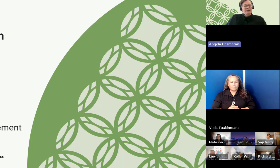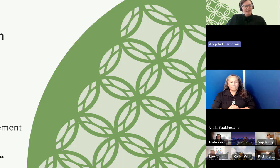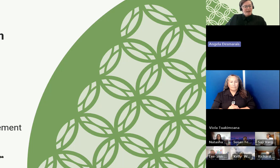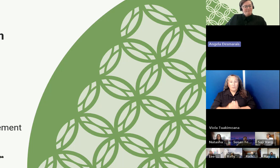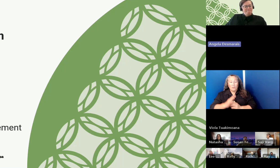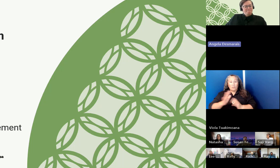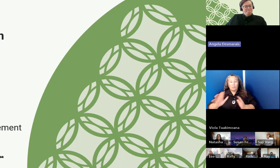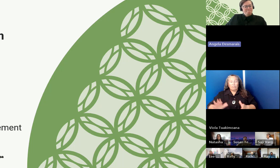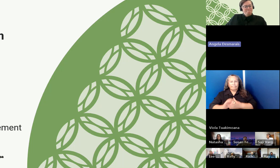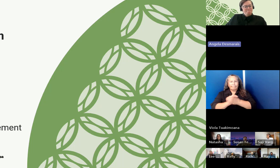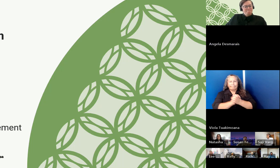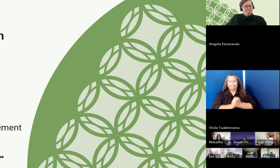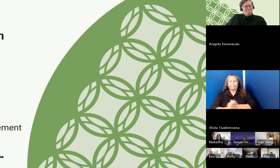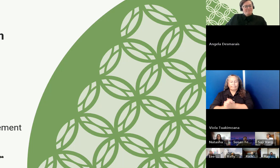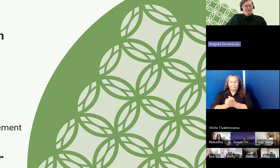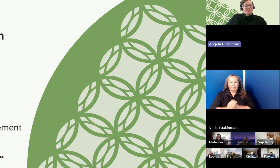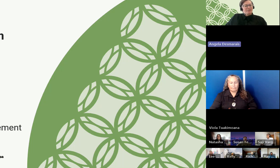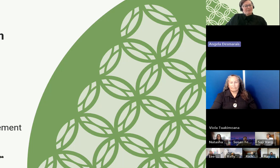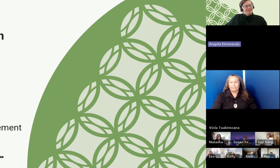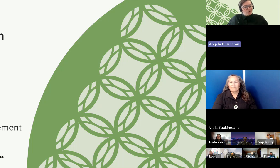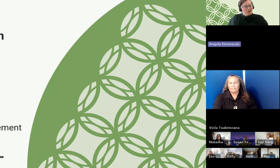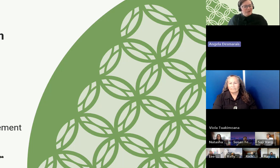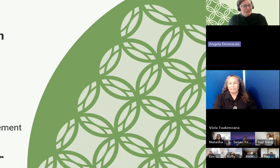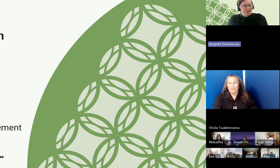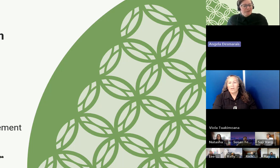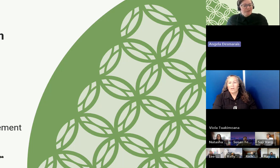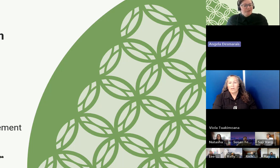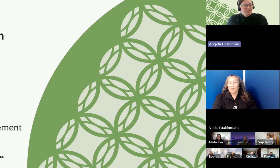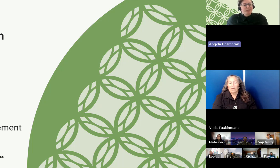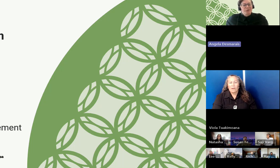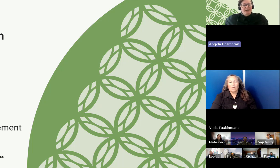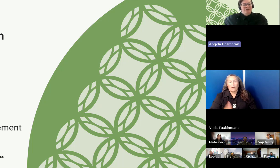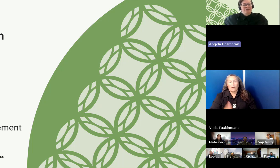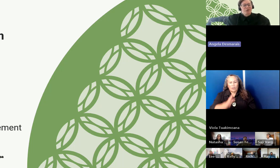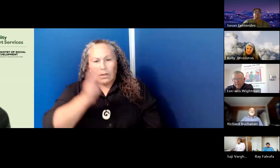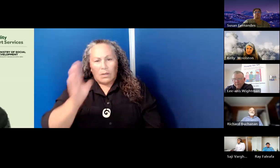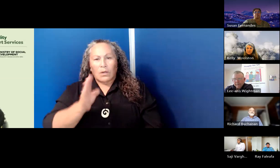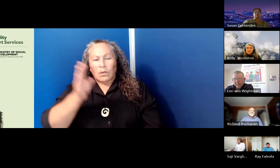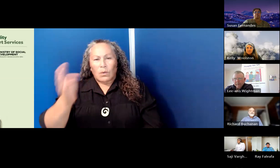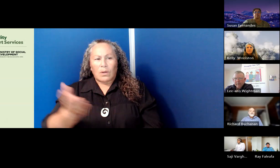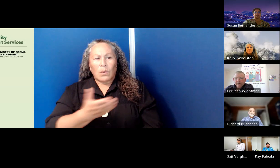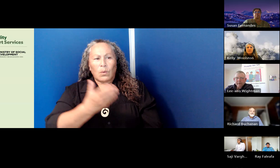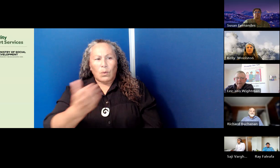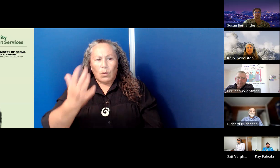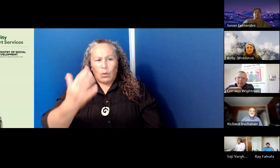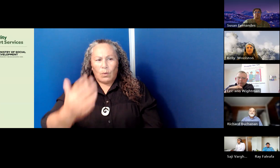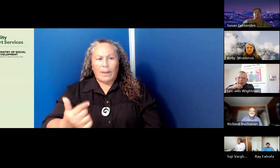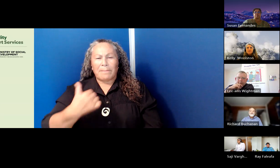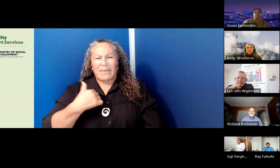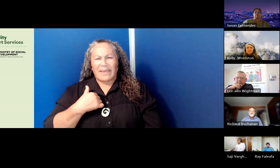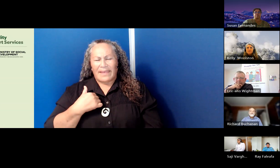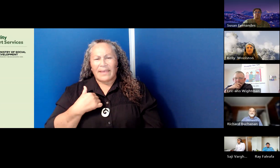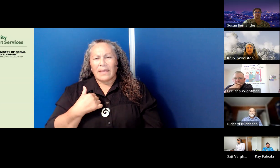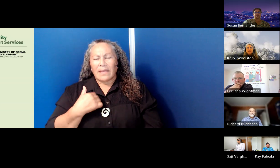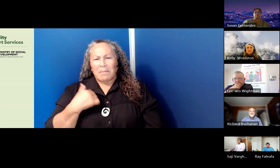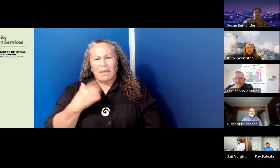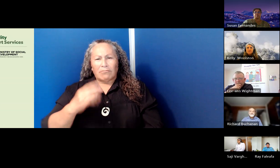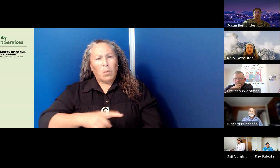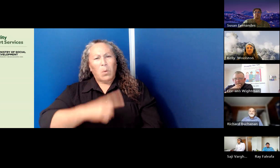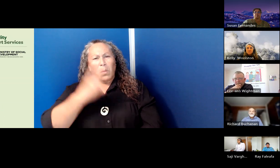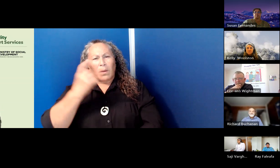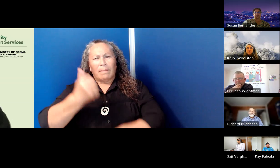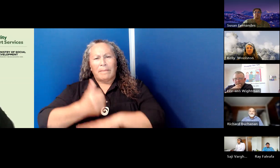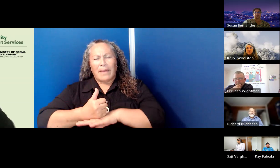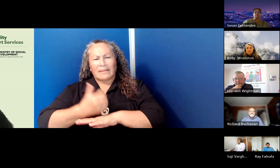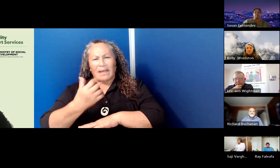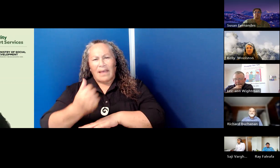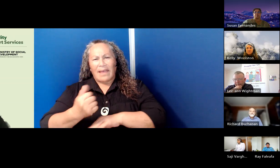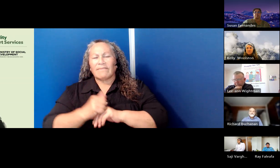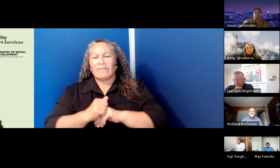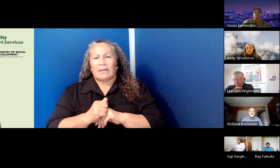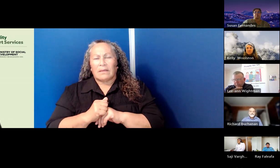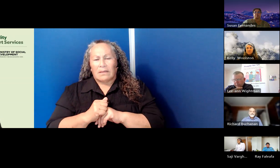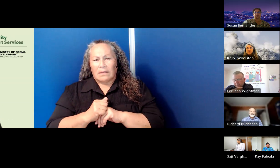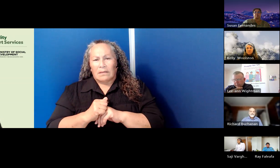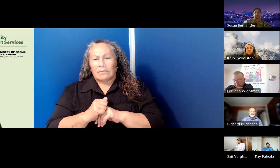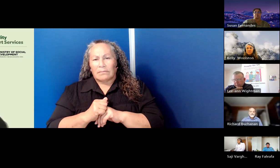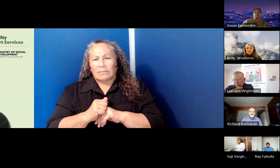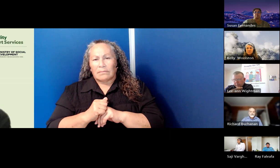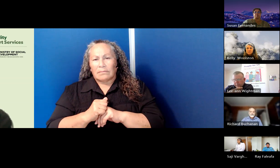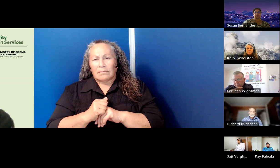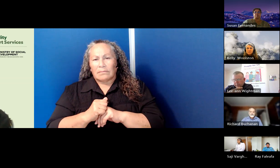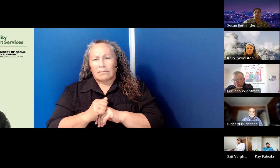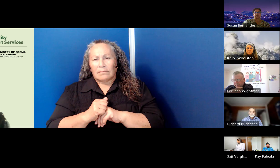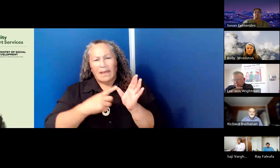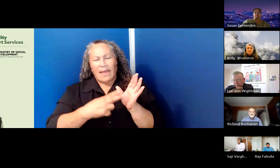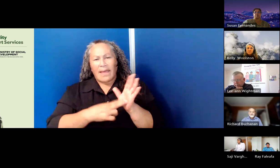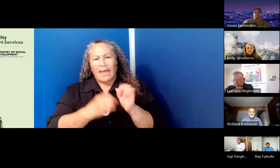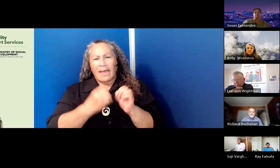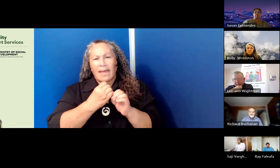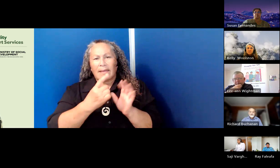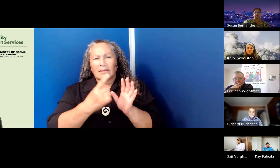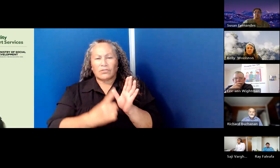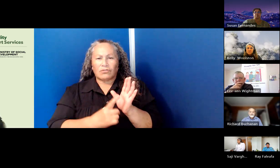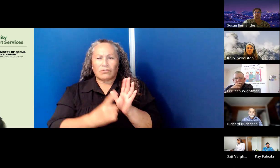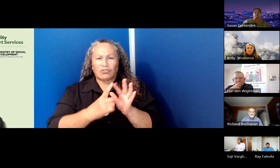[Māori greeting]